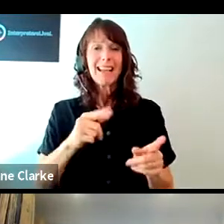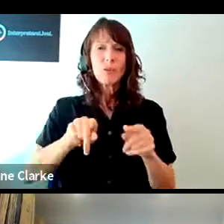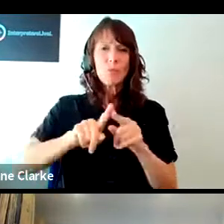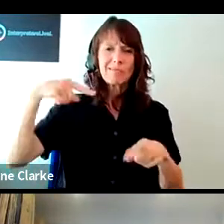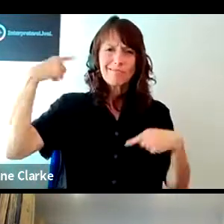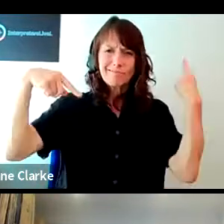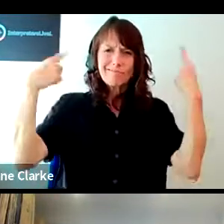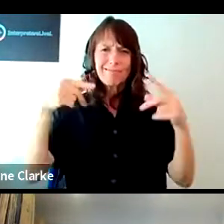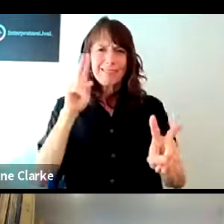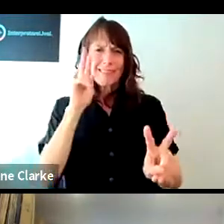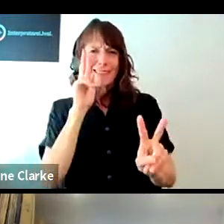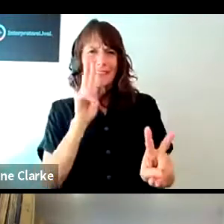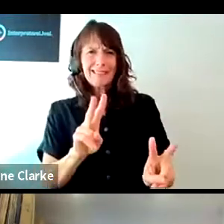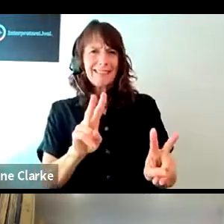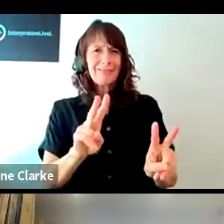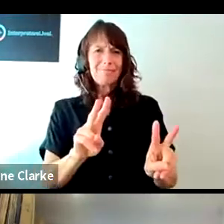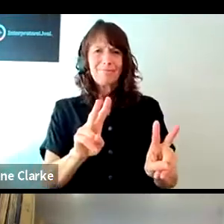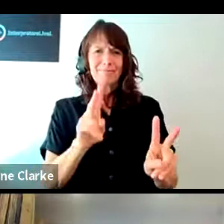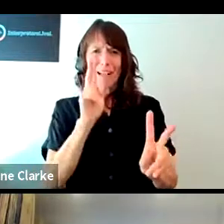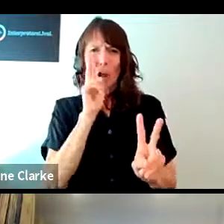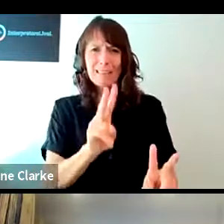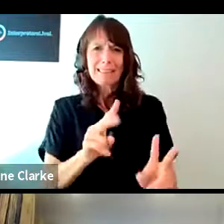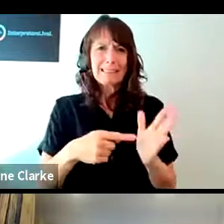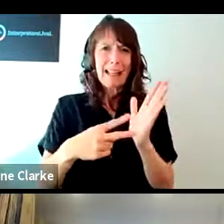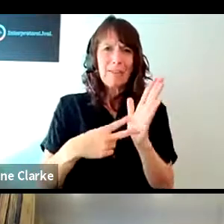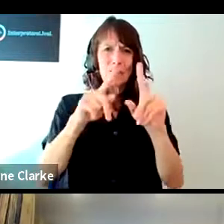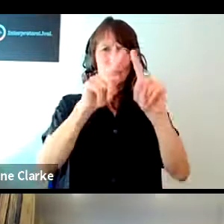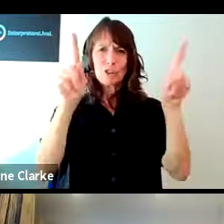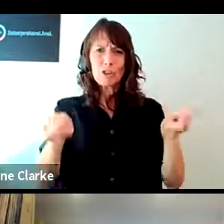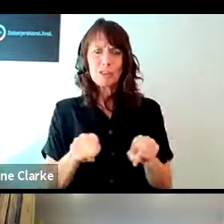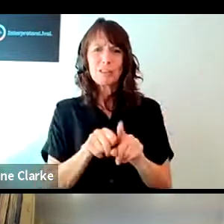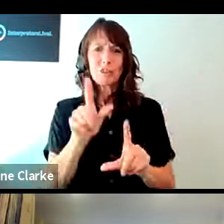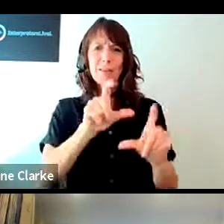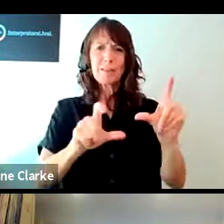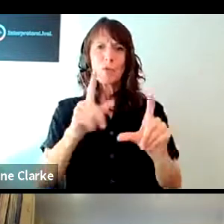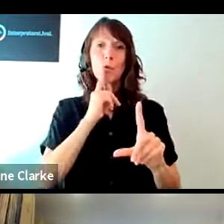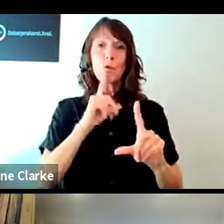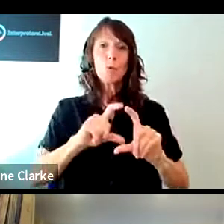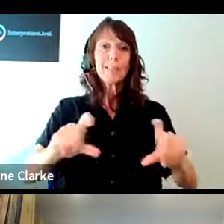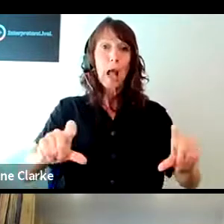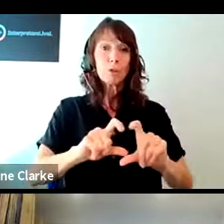you can't see the computer or the television screen. So another example too,